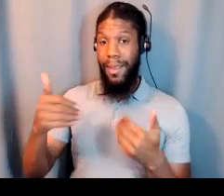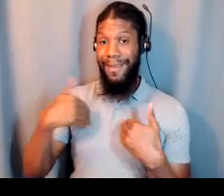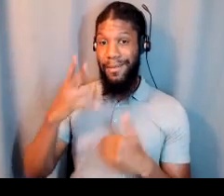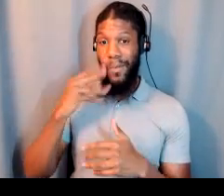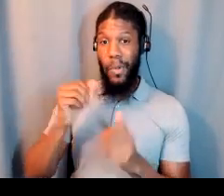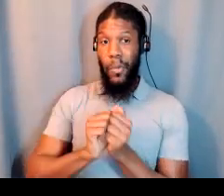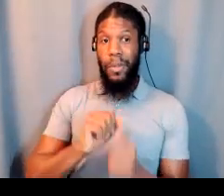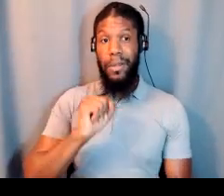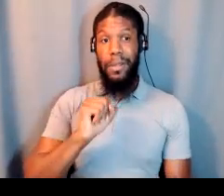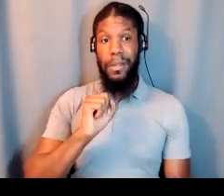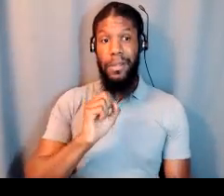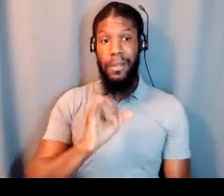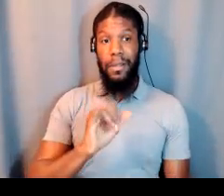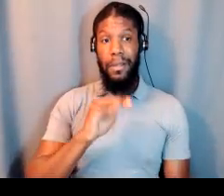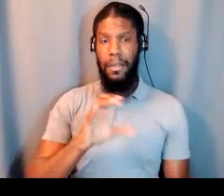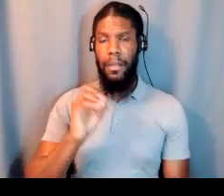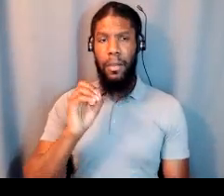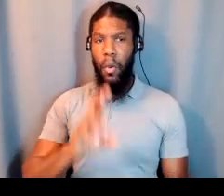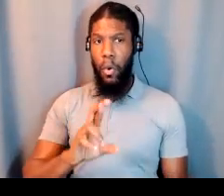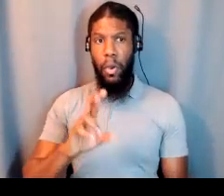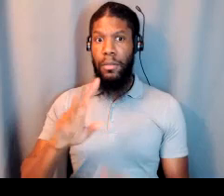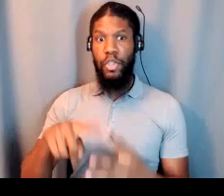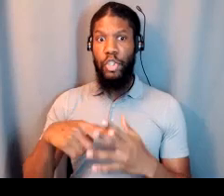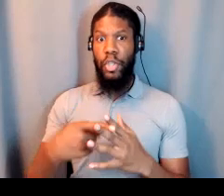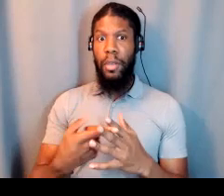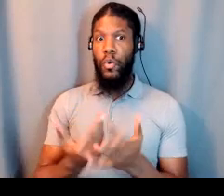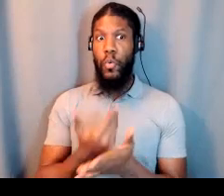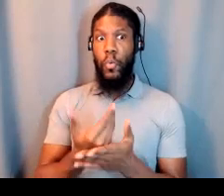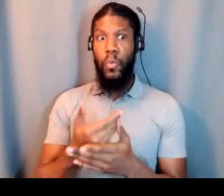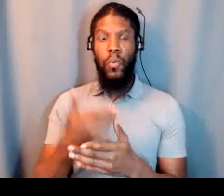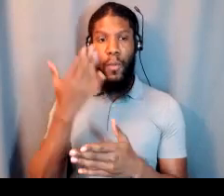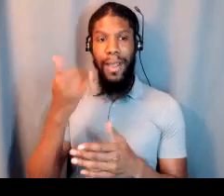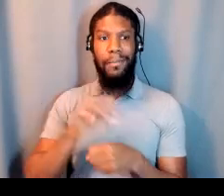as a response to the pandemic. And then how sustainable do you think